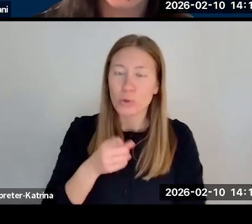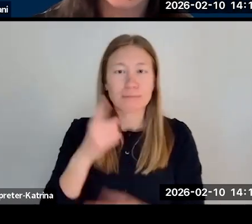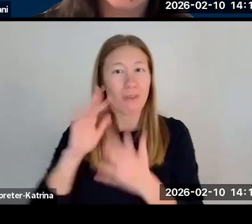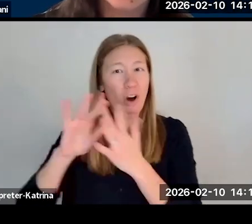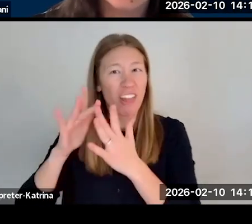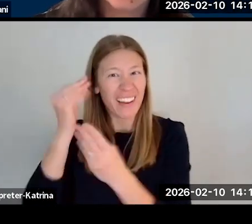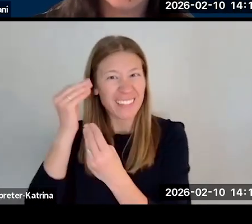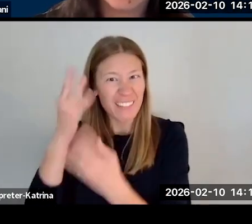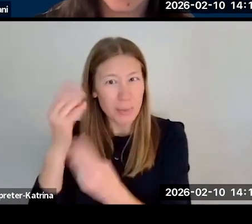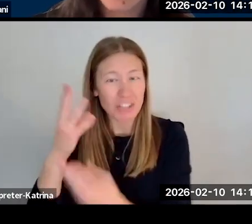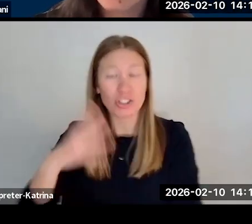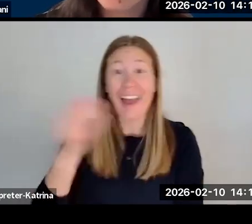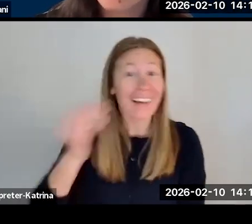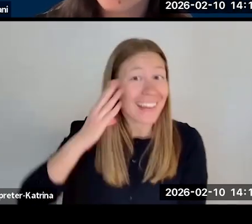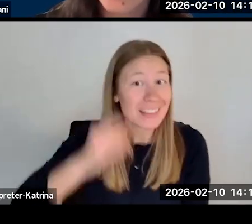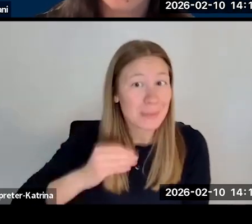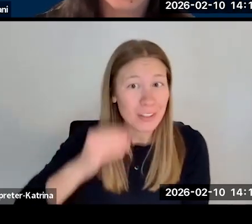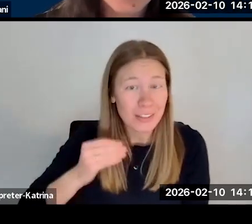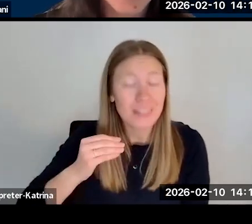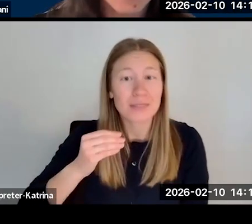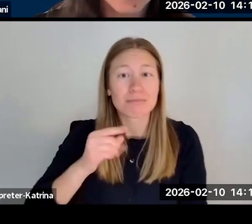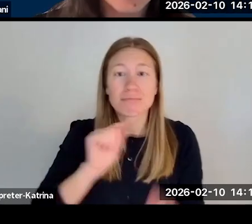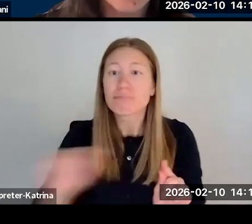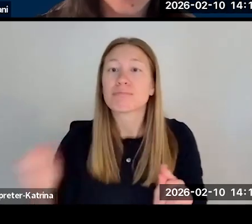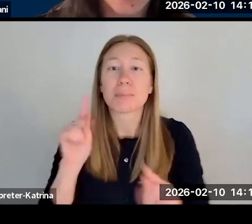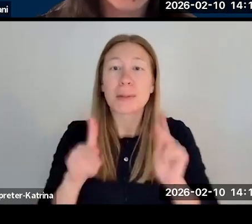and experiences can be accessed, participated in,